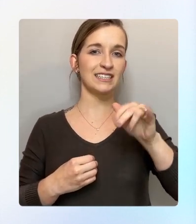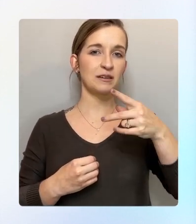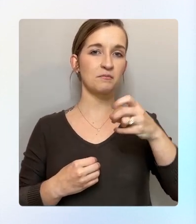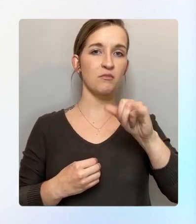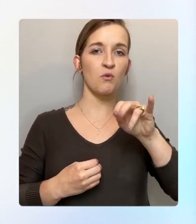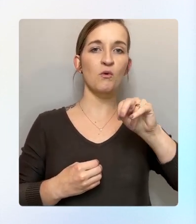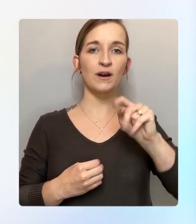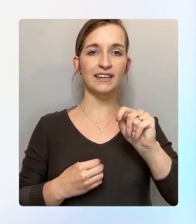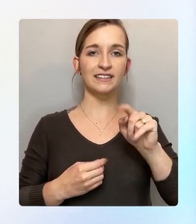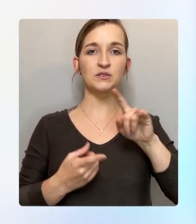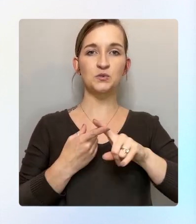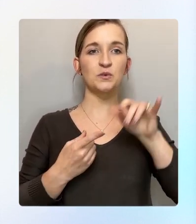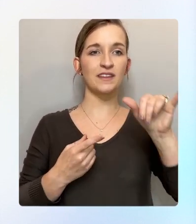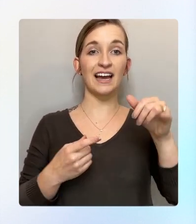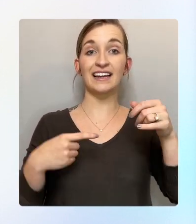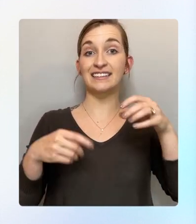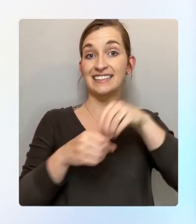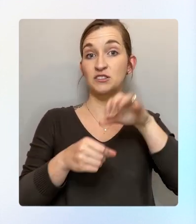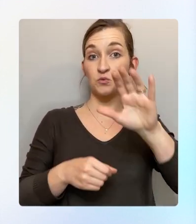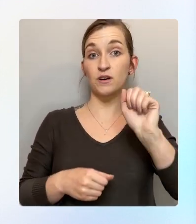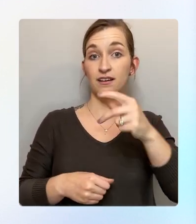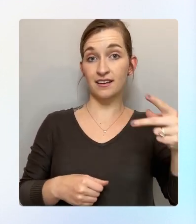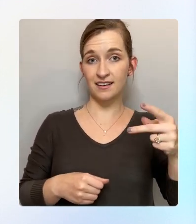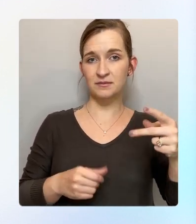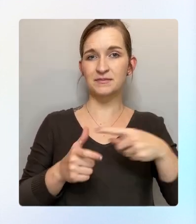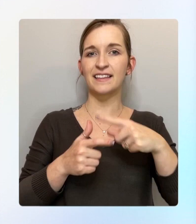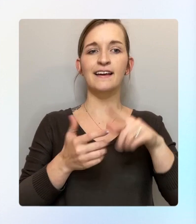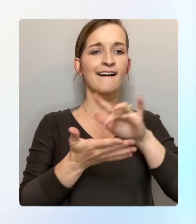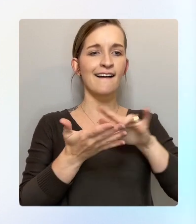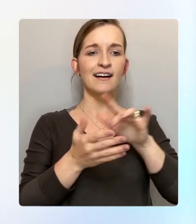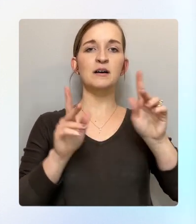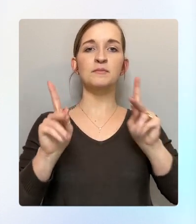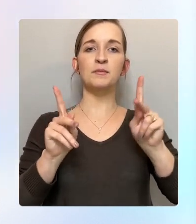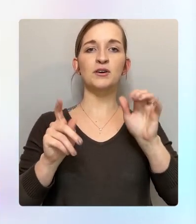and purchase in-store offerings across even more VR destinations.